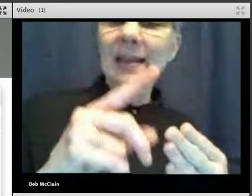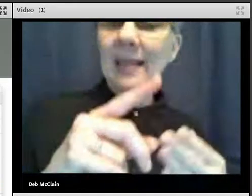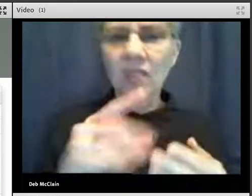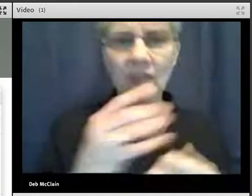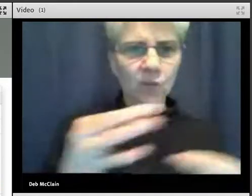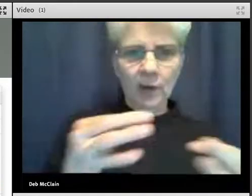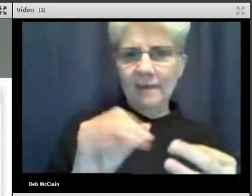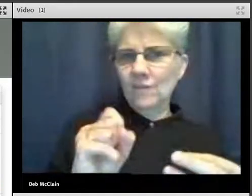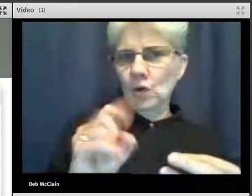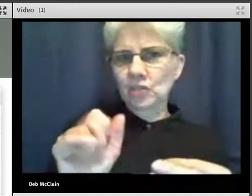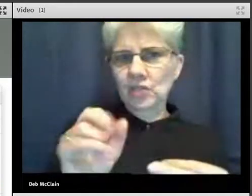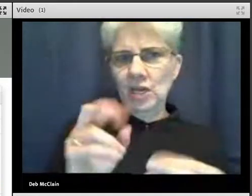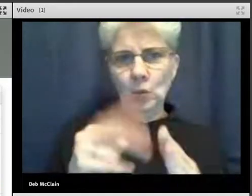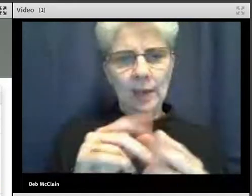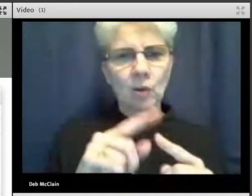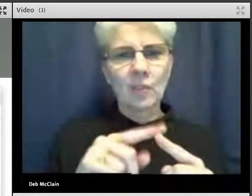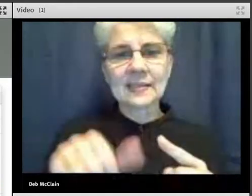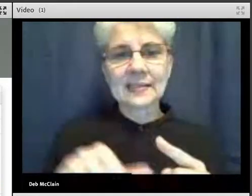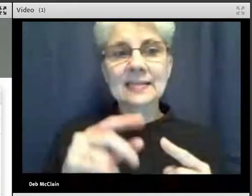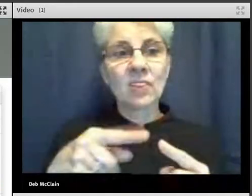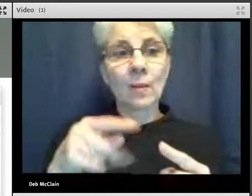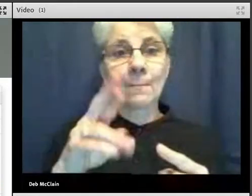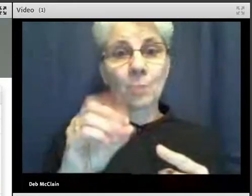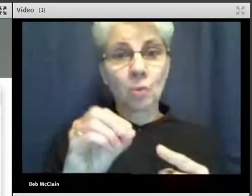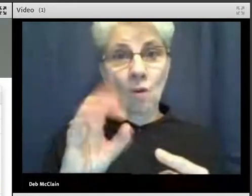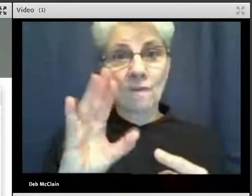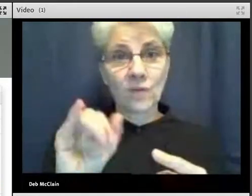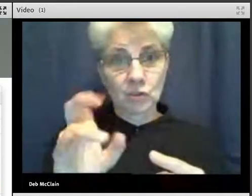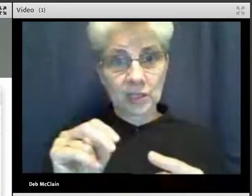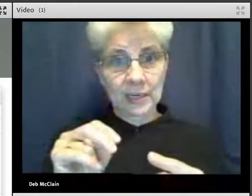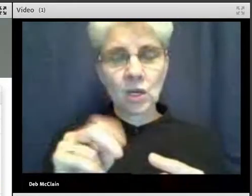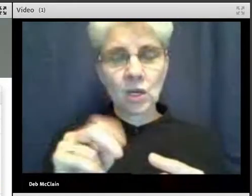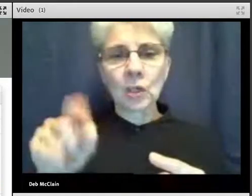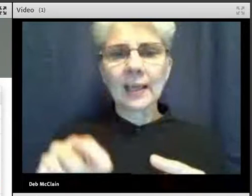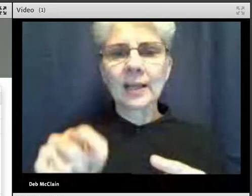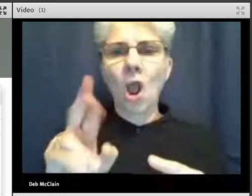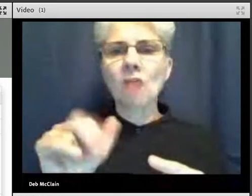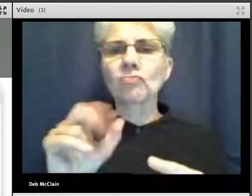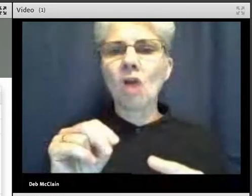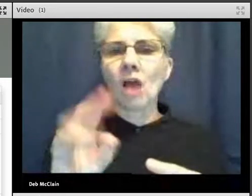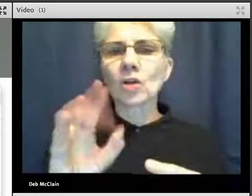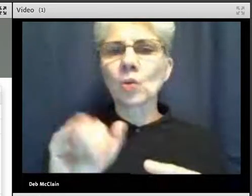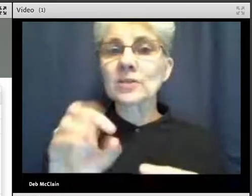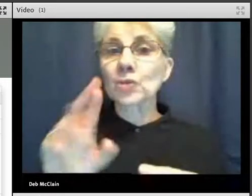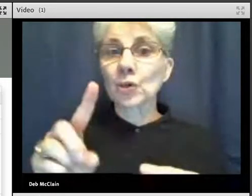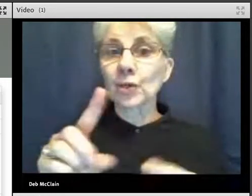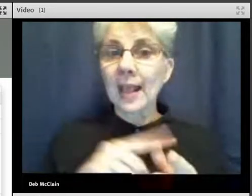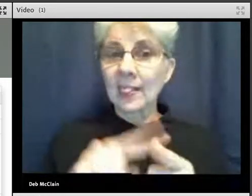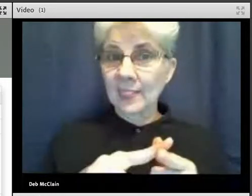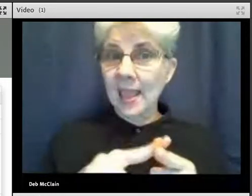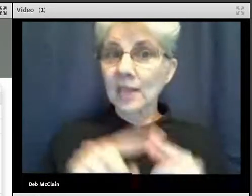This is in the Pro version. This is not in the free version. The reader. This is in the Pro version. You're going to click on "run Wizard"